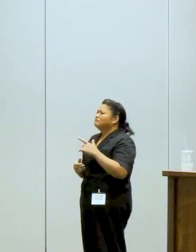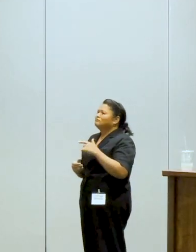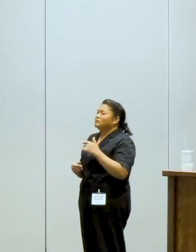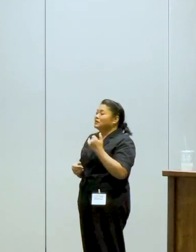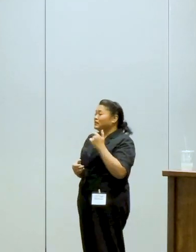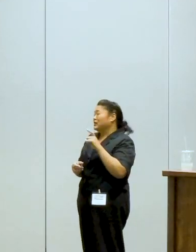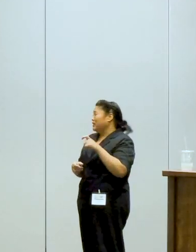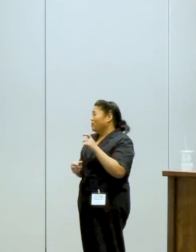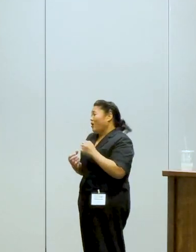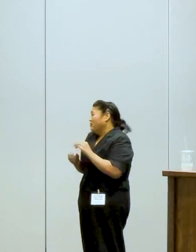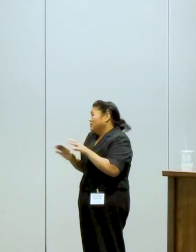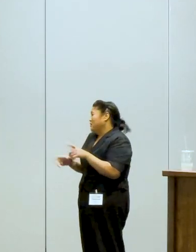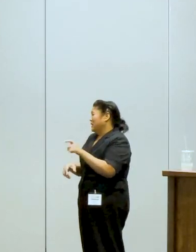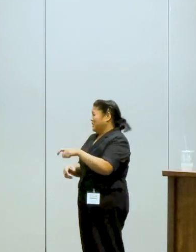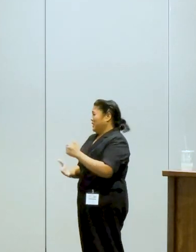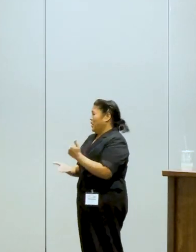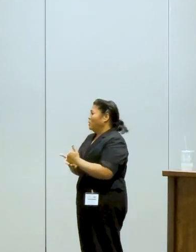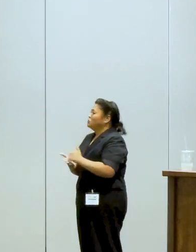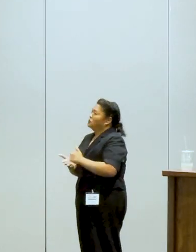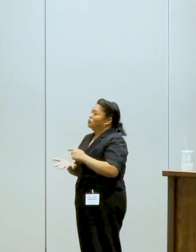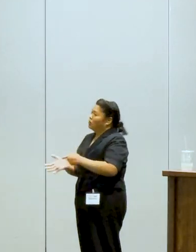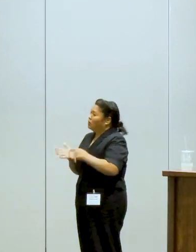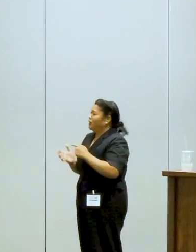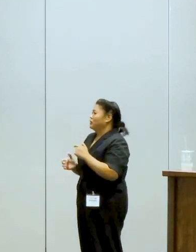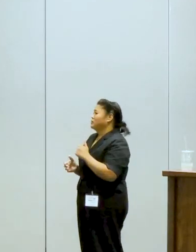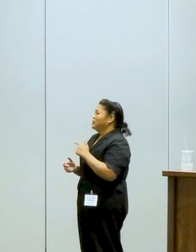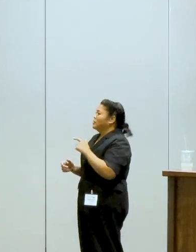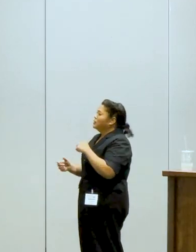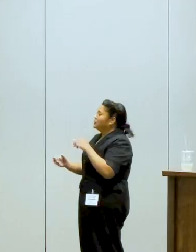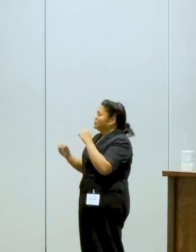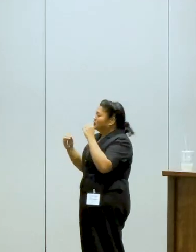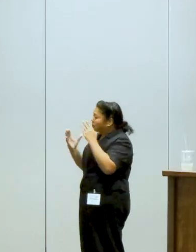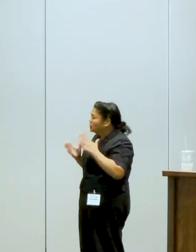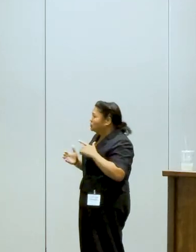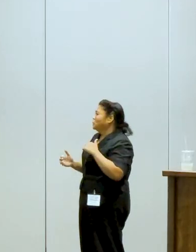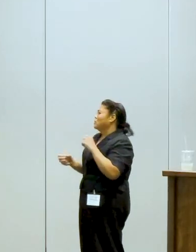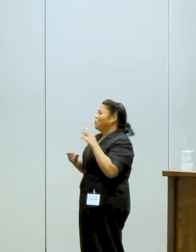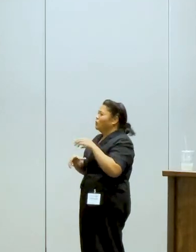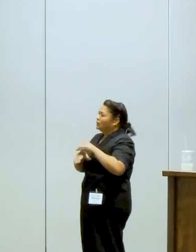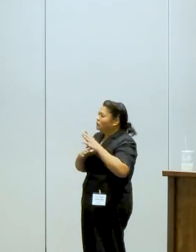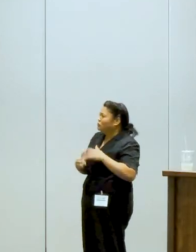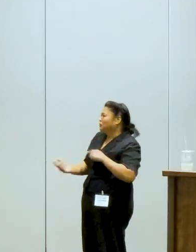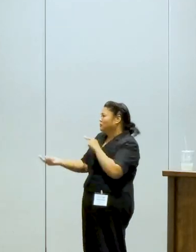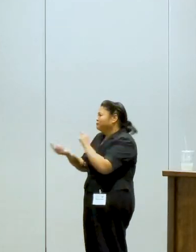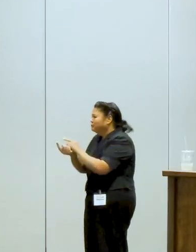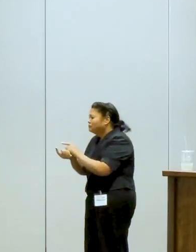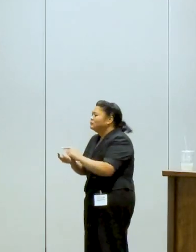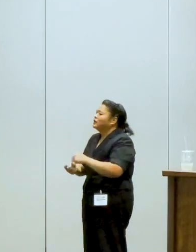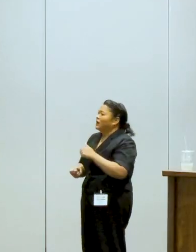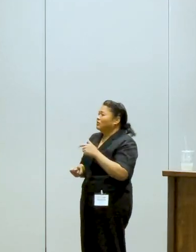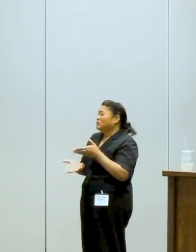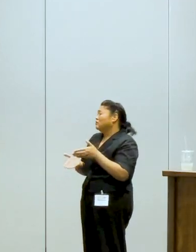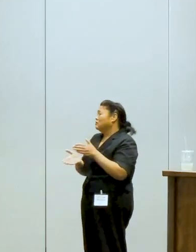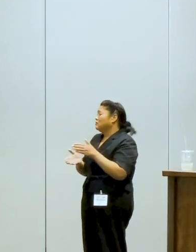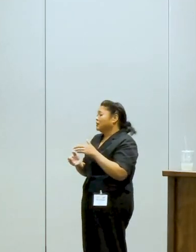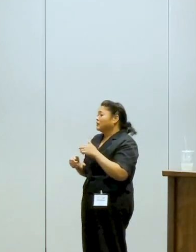hours to meet with your professor, and you can immediately get someone to help you, if you're using it ethically, to create a study guide. They can create a